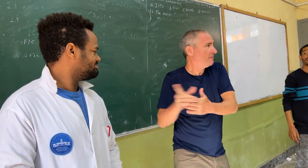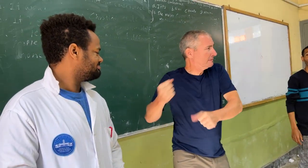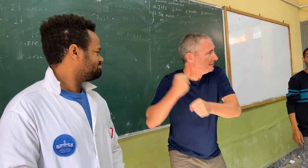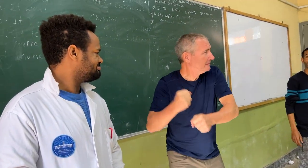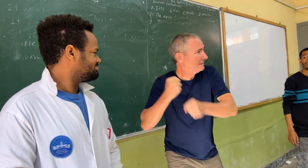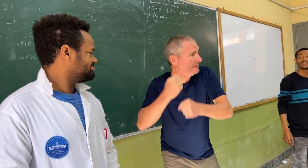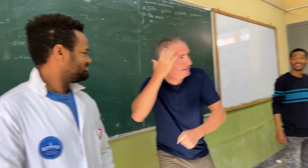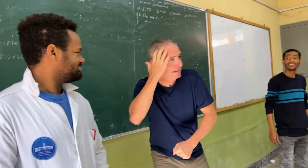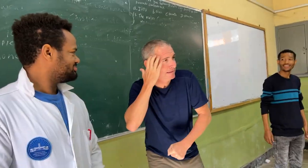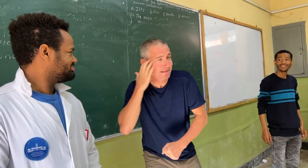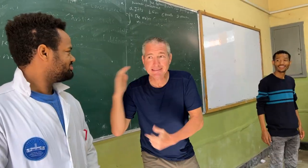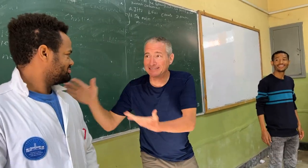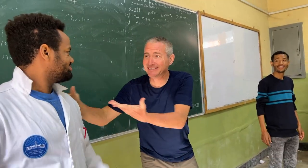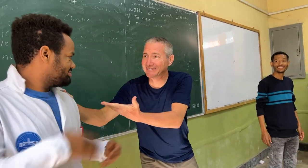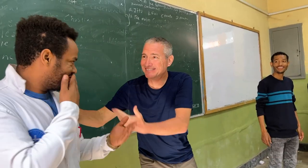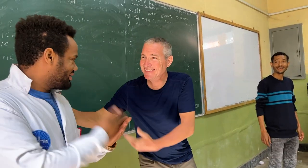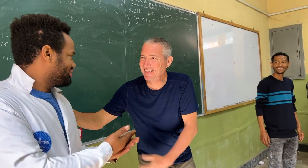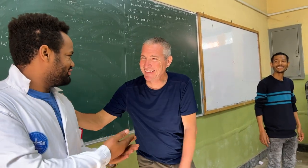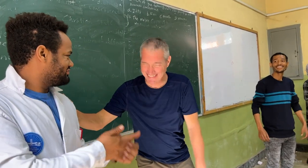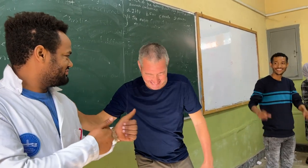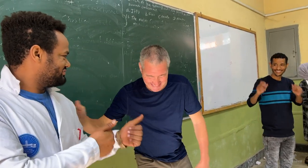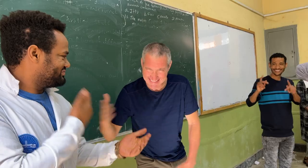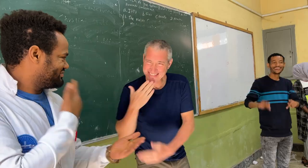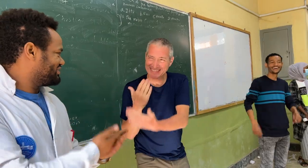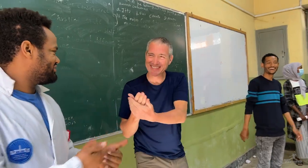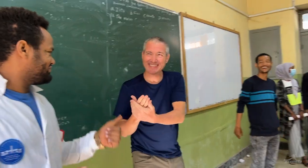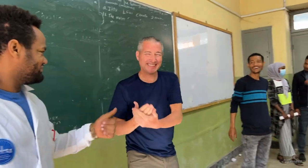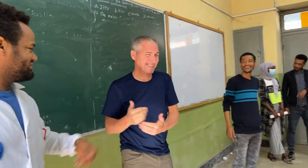It’s hard work, indeed! Thank you!